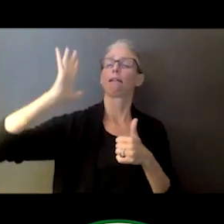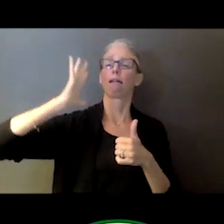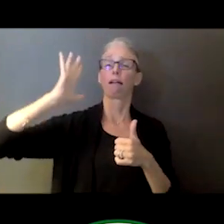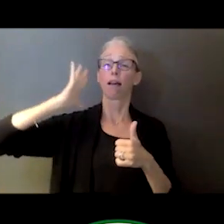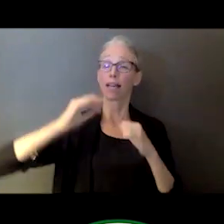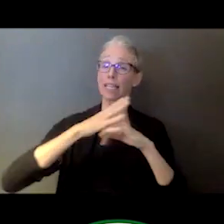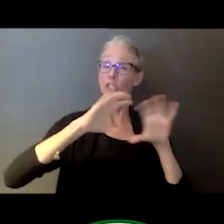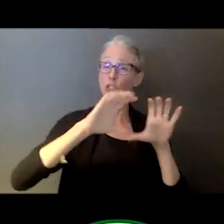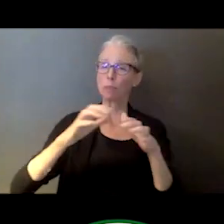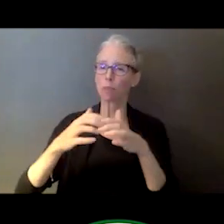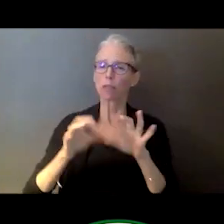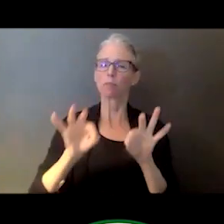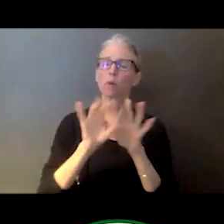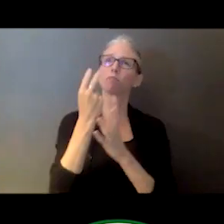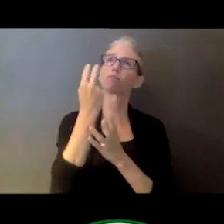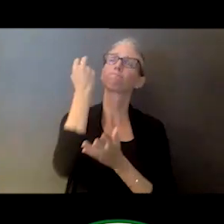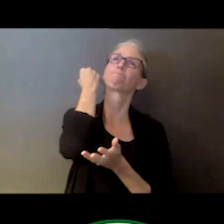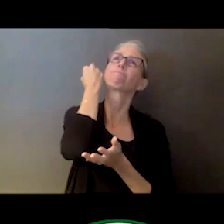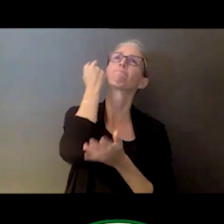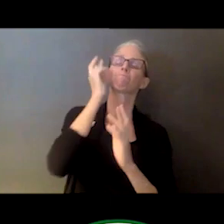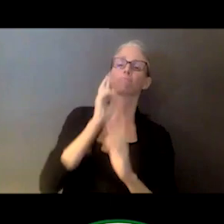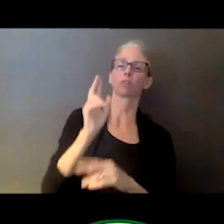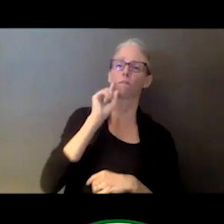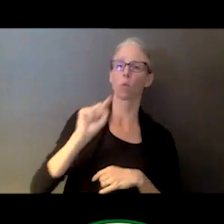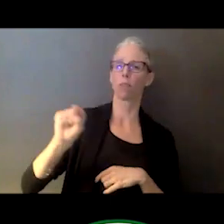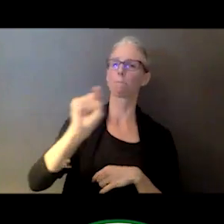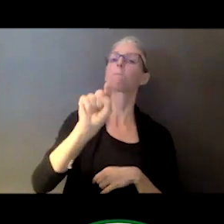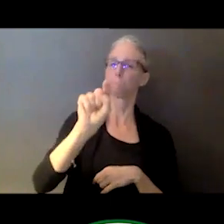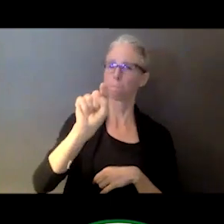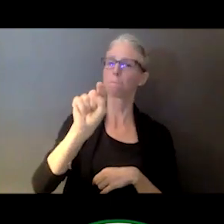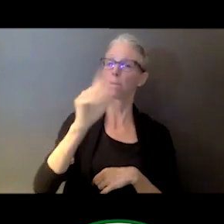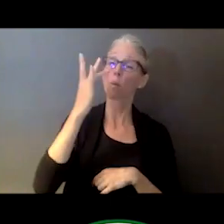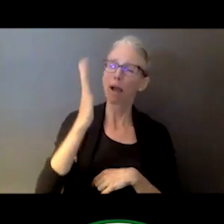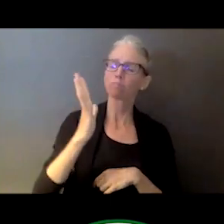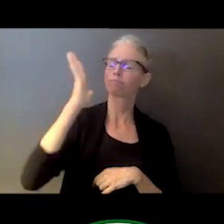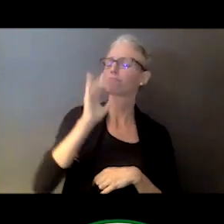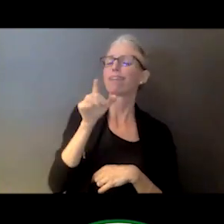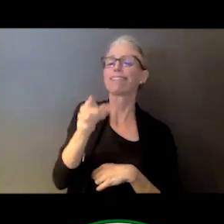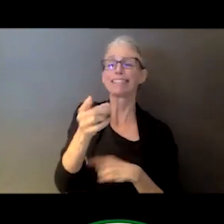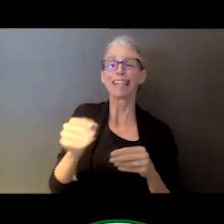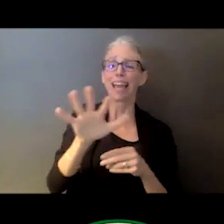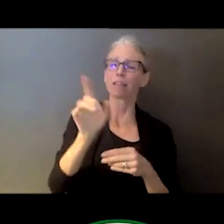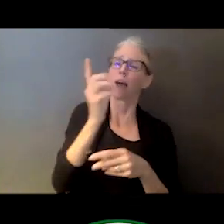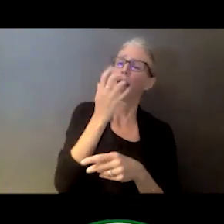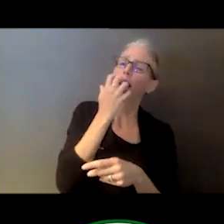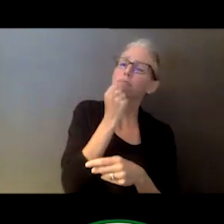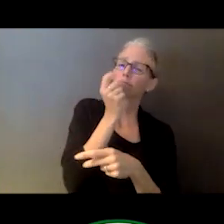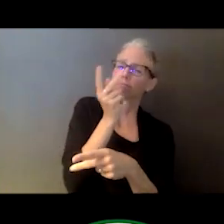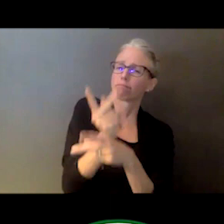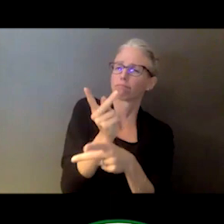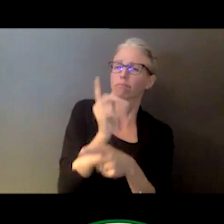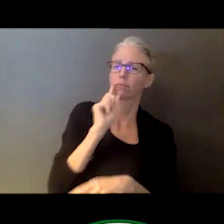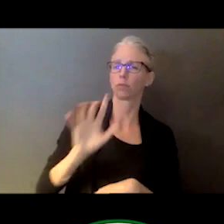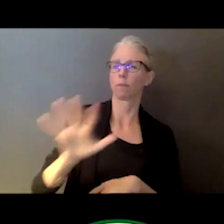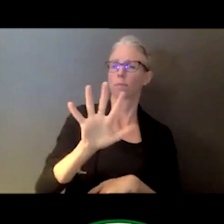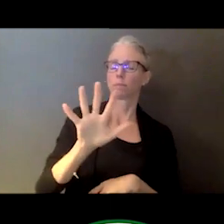And today, pay our respects to the original caretakers of these sacred lands.